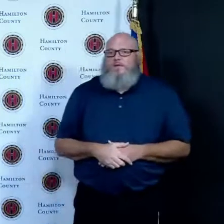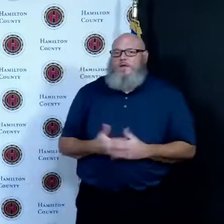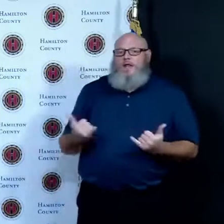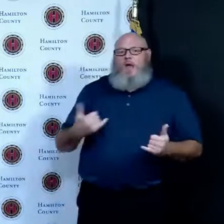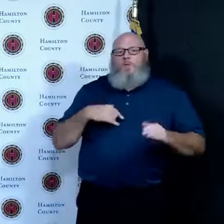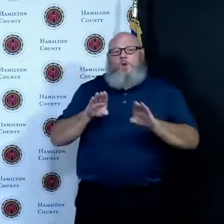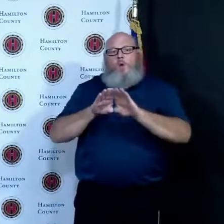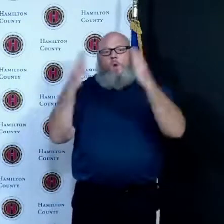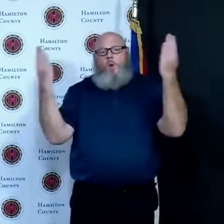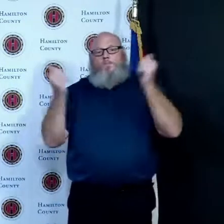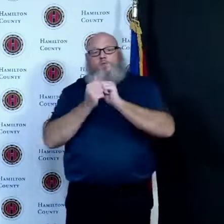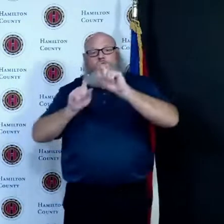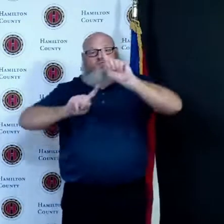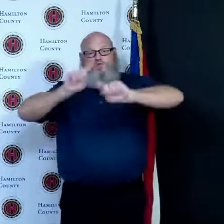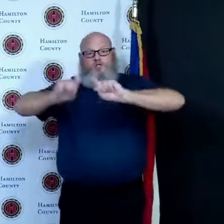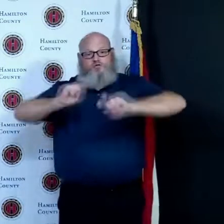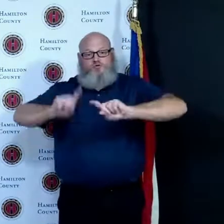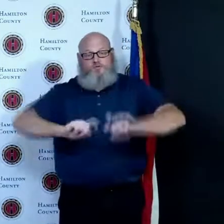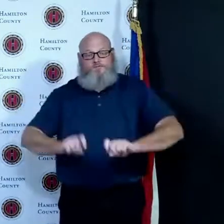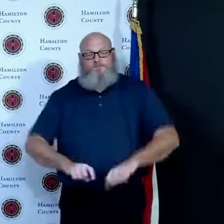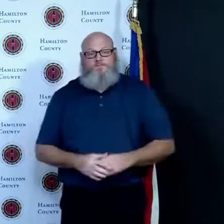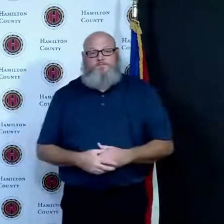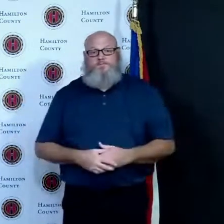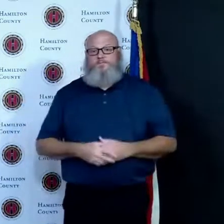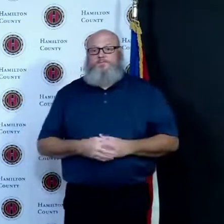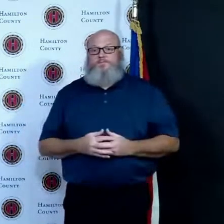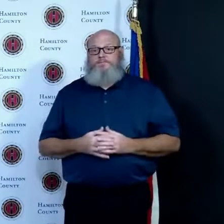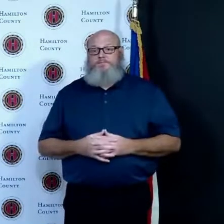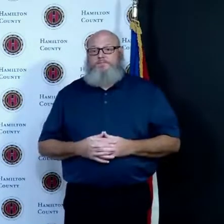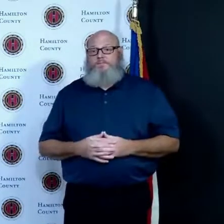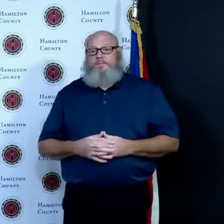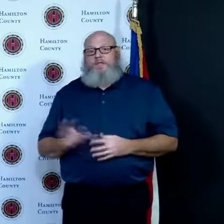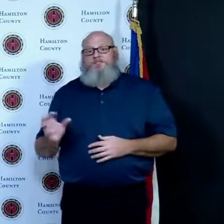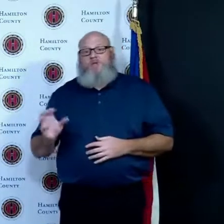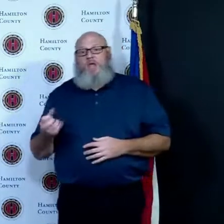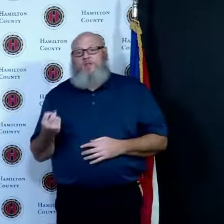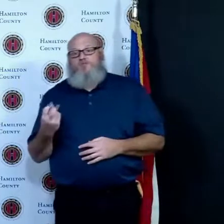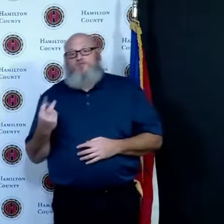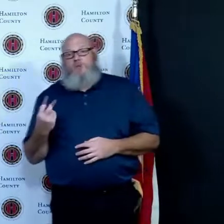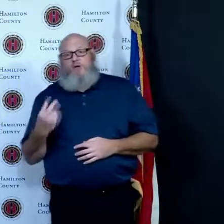up first is Jenna Cicero with Local 12. she has questions for you Greg for Greg